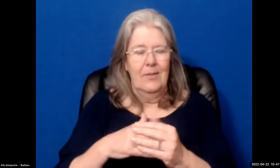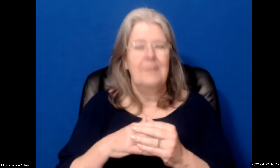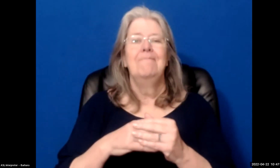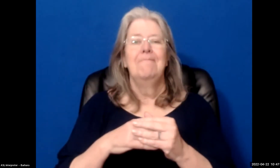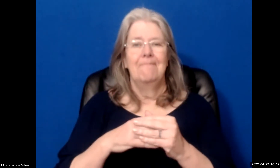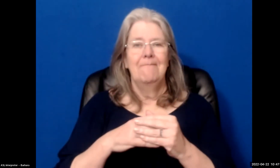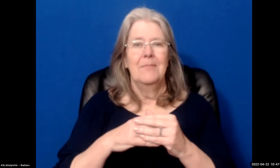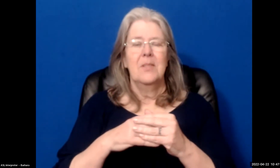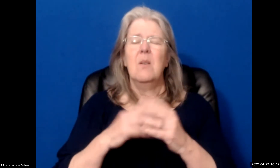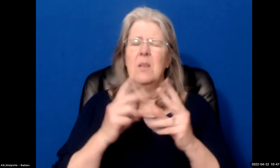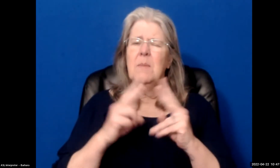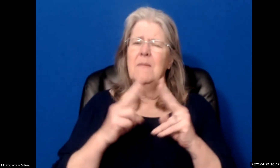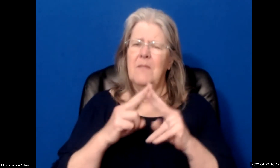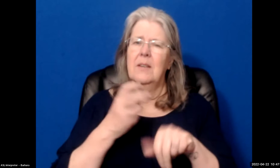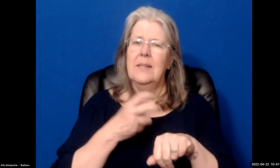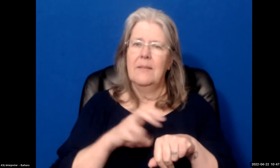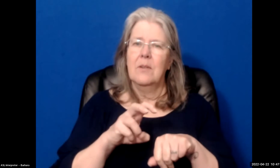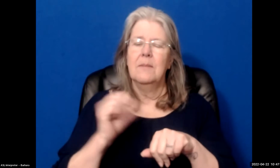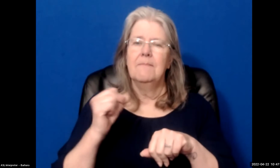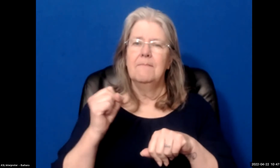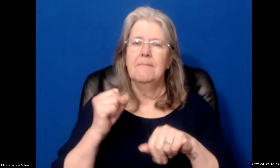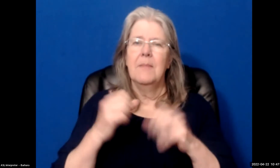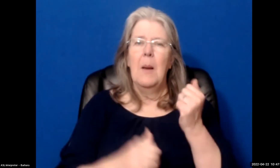been very hard. I think it's been the most hard on my daughter because